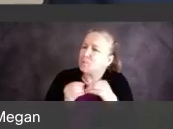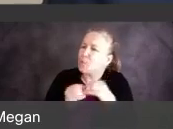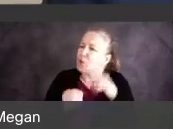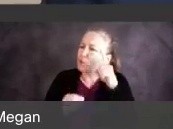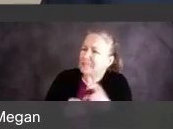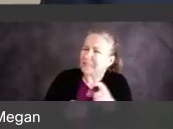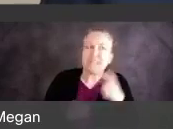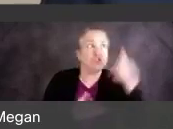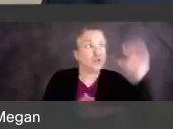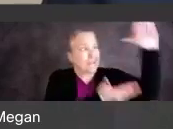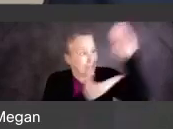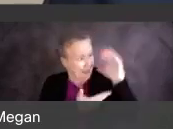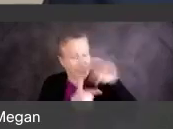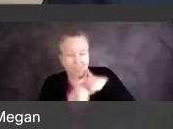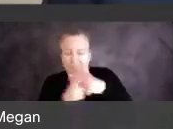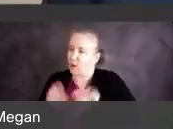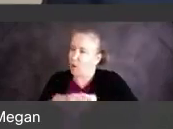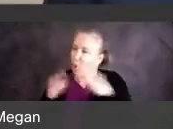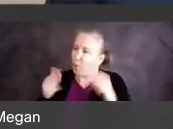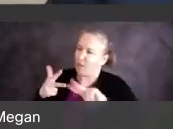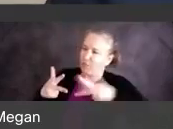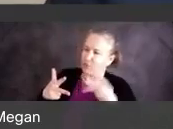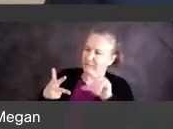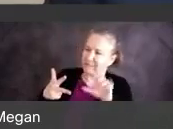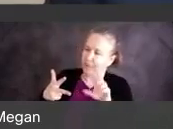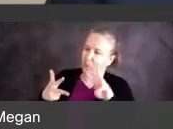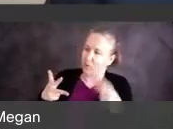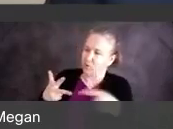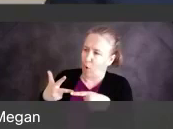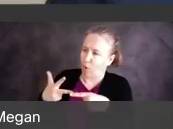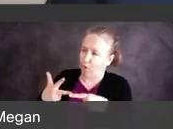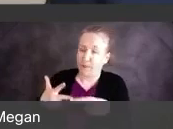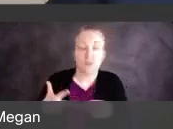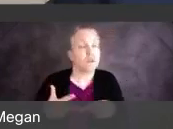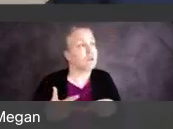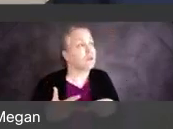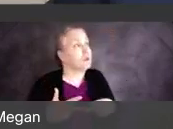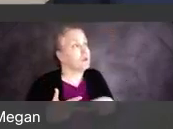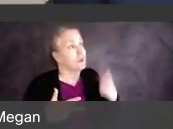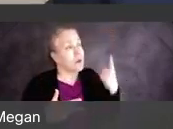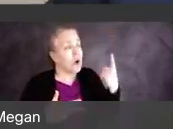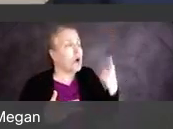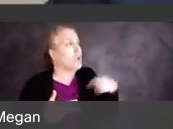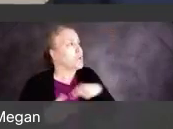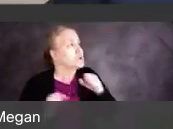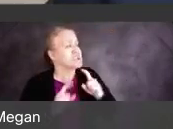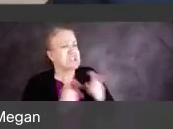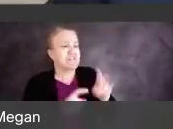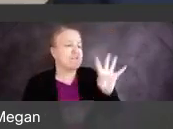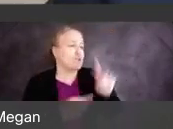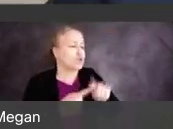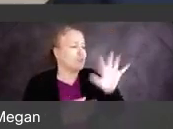[Commissioner Arkoosh] We would need, well at full capacity we could give four to five thousand first doses